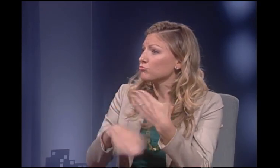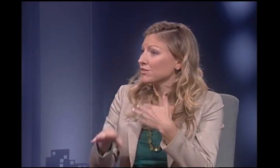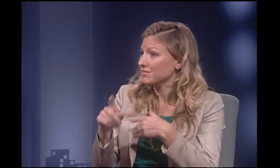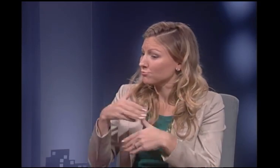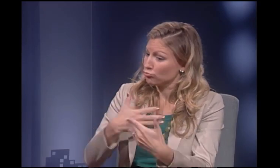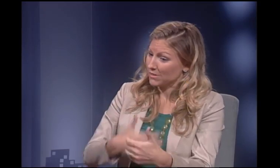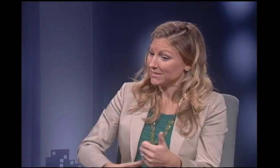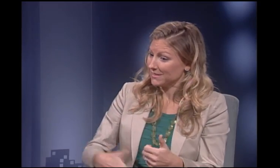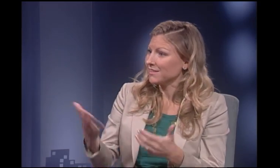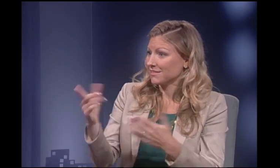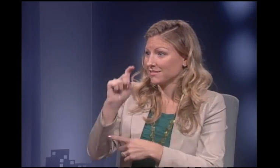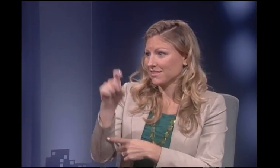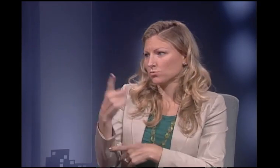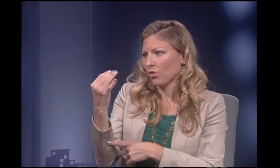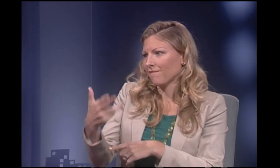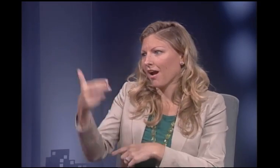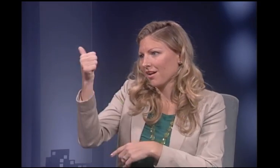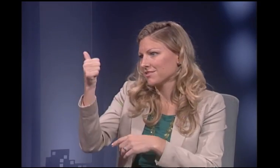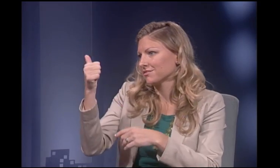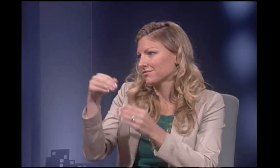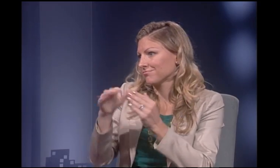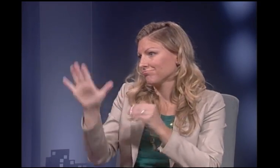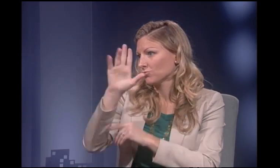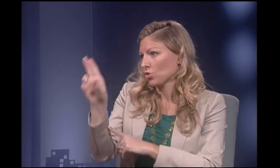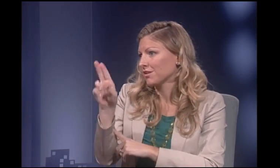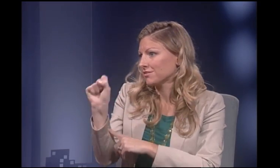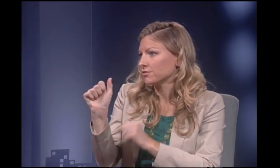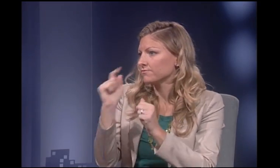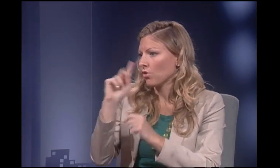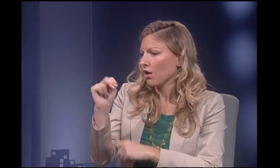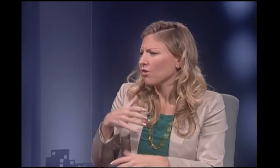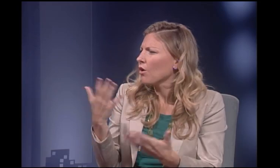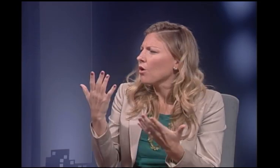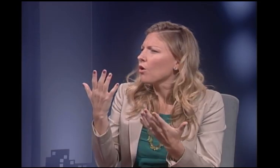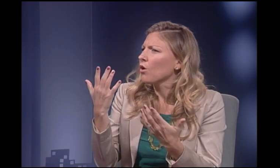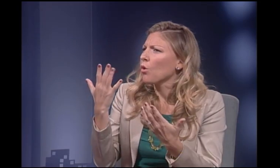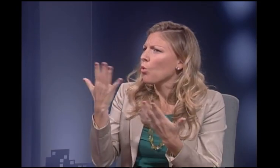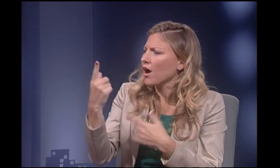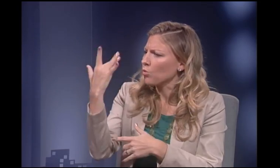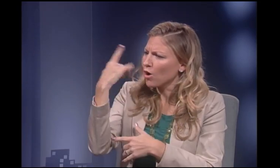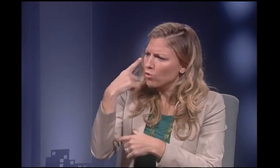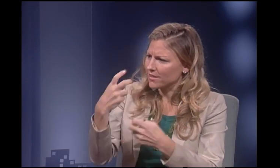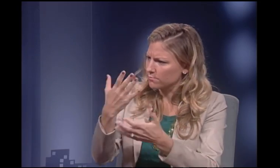Speaking of unwanted pregnancies, Texas is one of the highest in the U.S. for unwanted pregnancies,